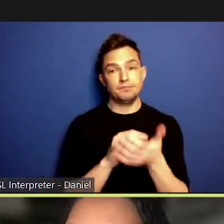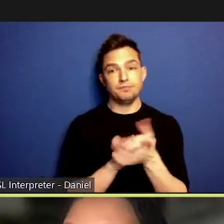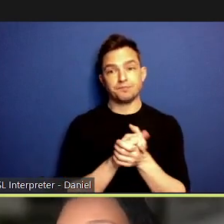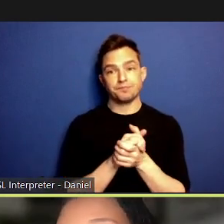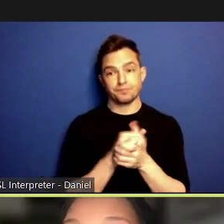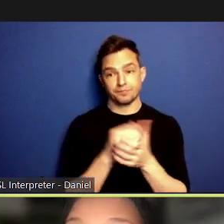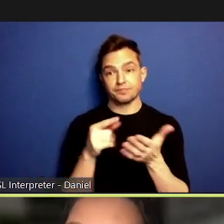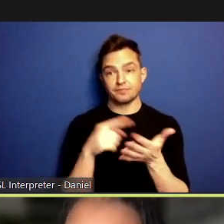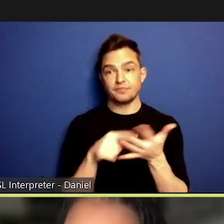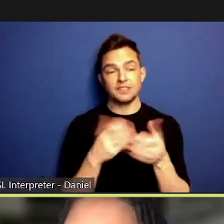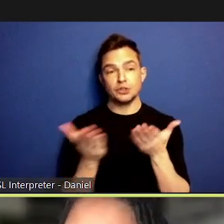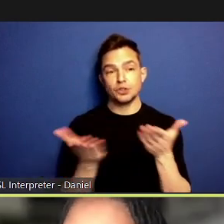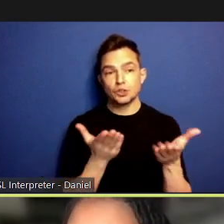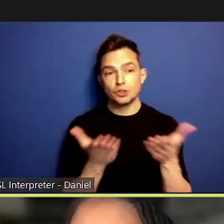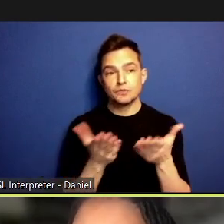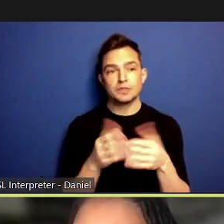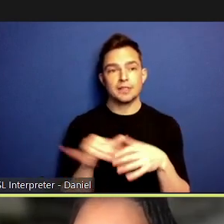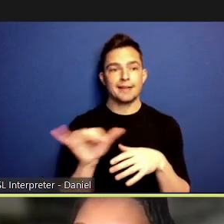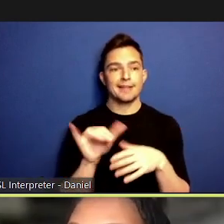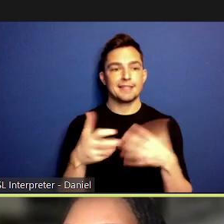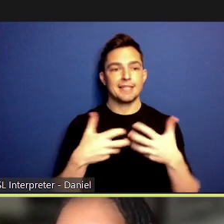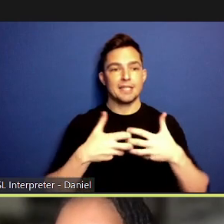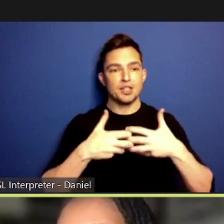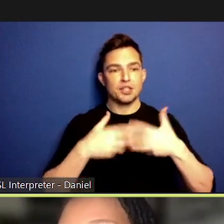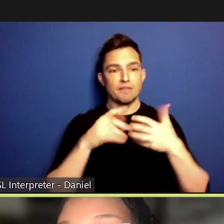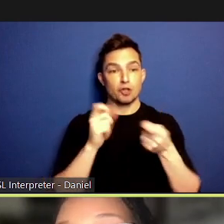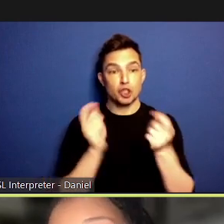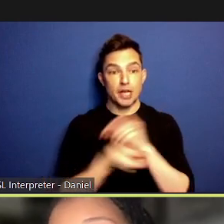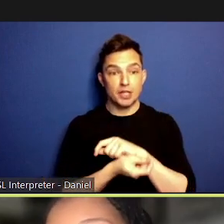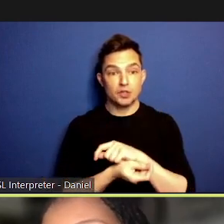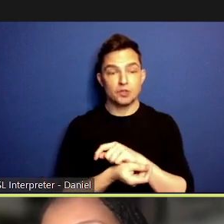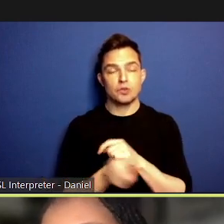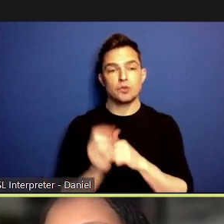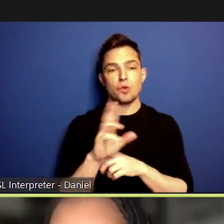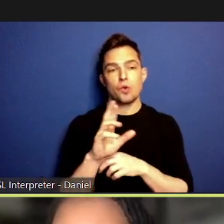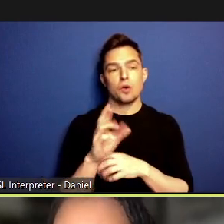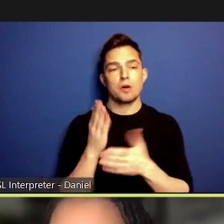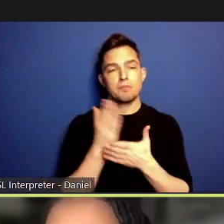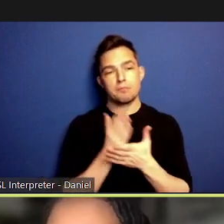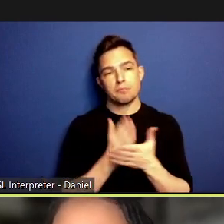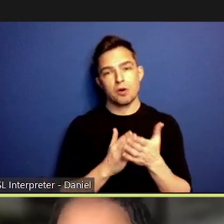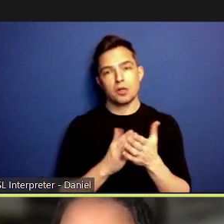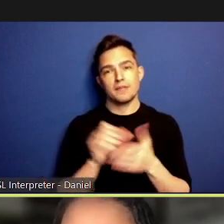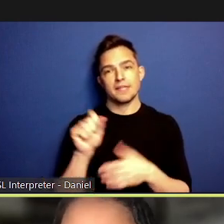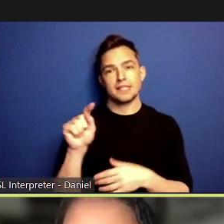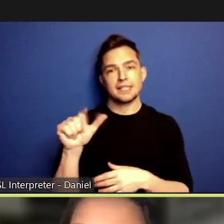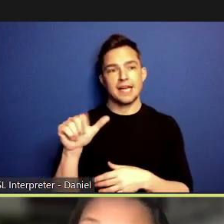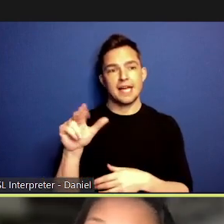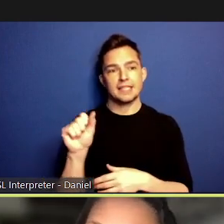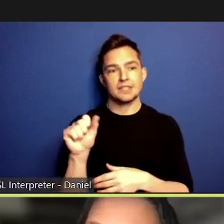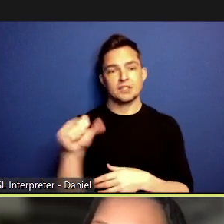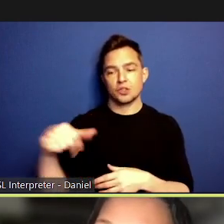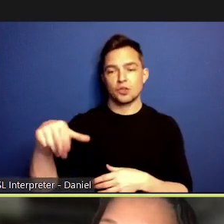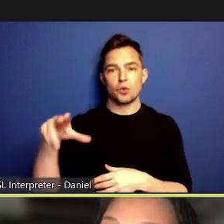as both an engine for change or a proponent of the status quo. You know, as black students